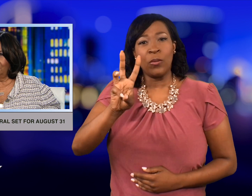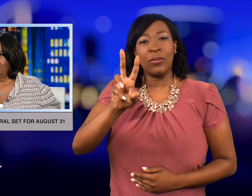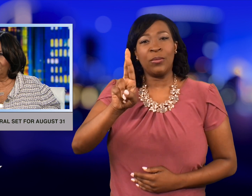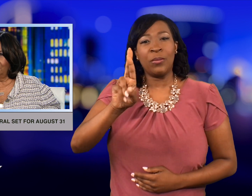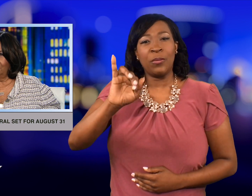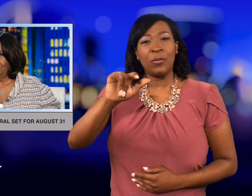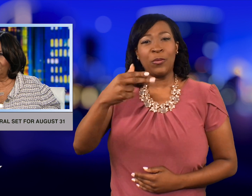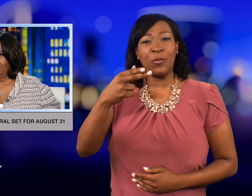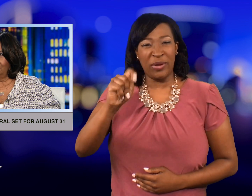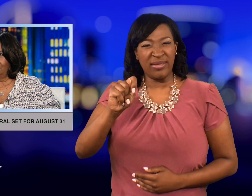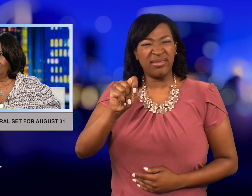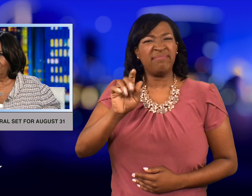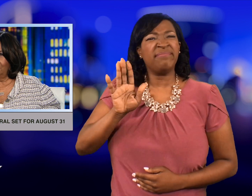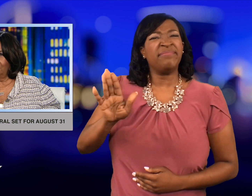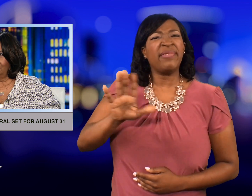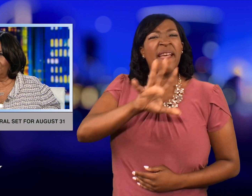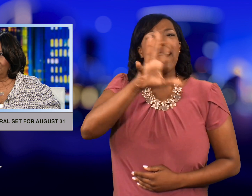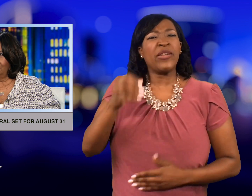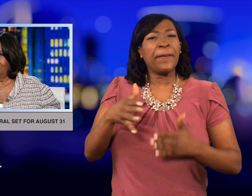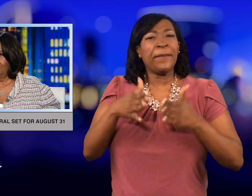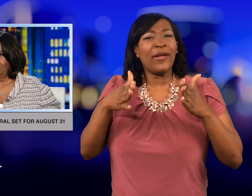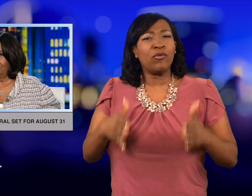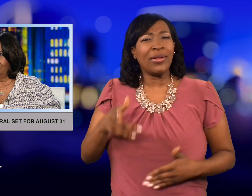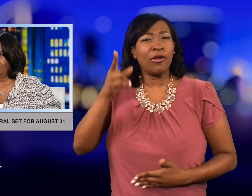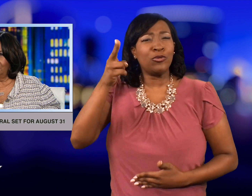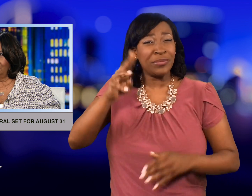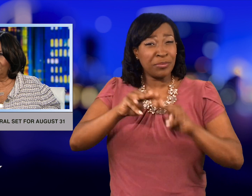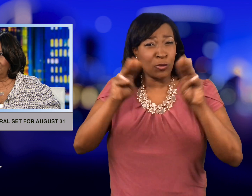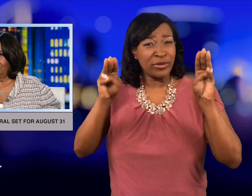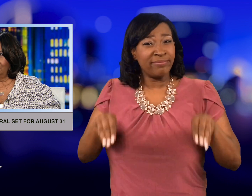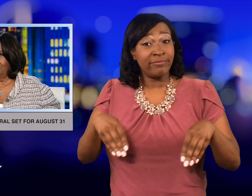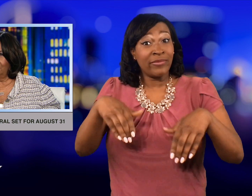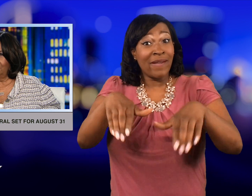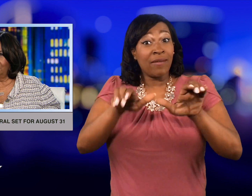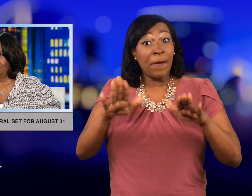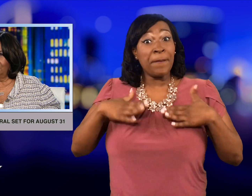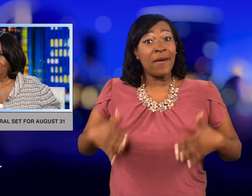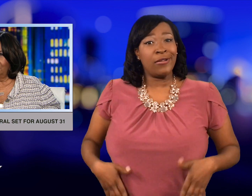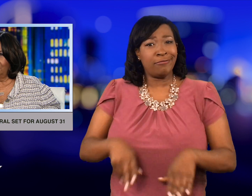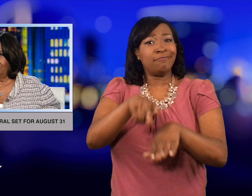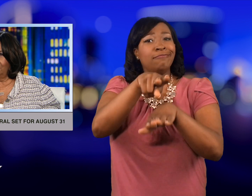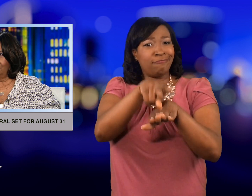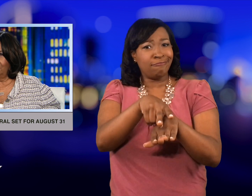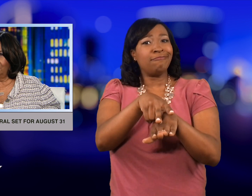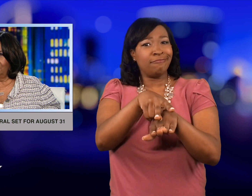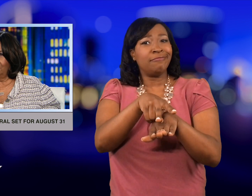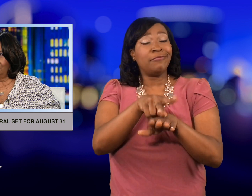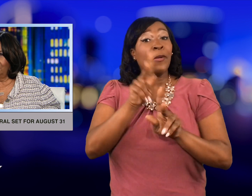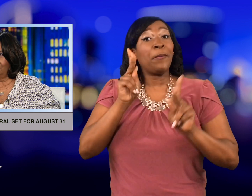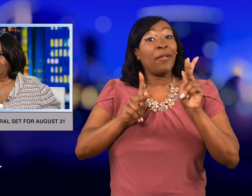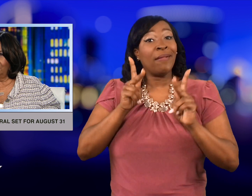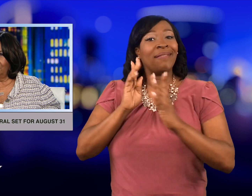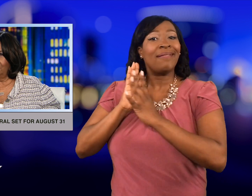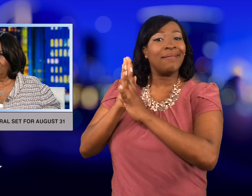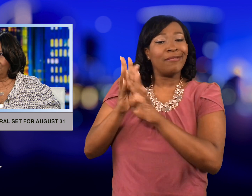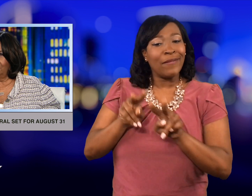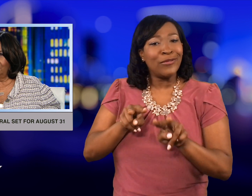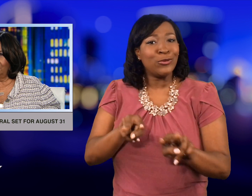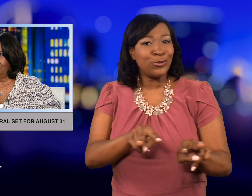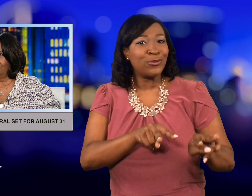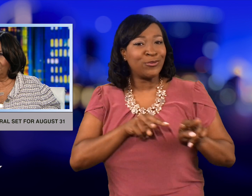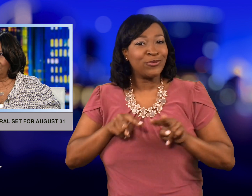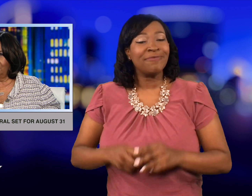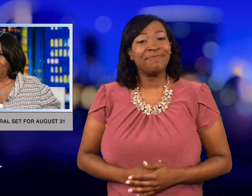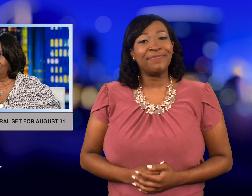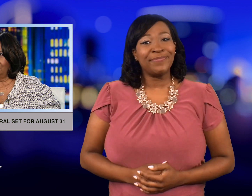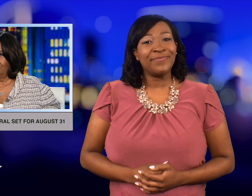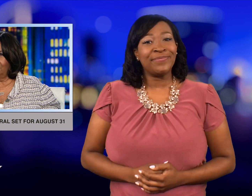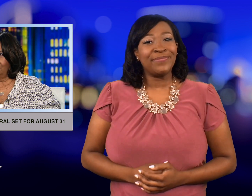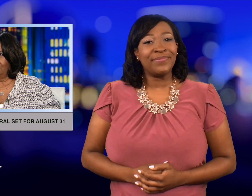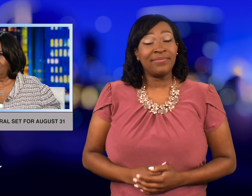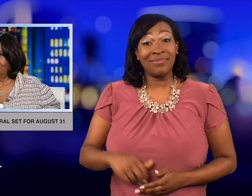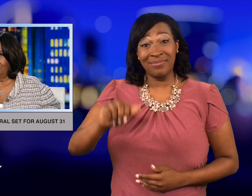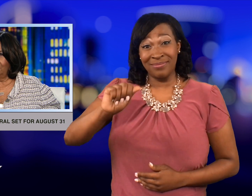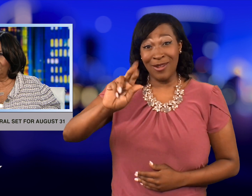Wright Museum of African-American History in Detroit.